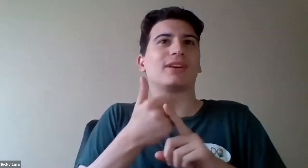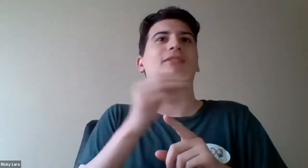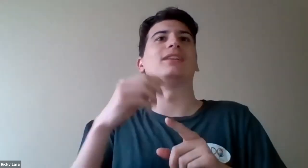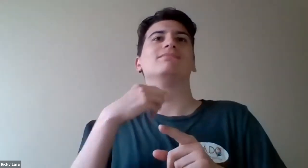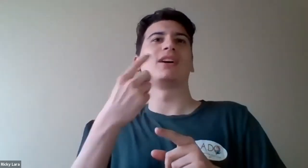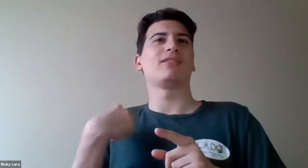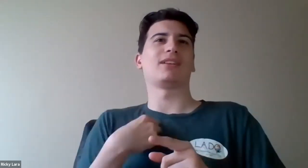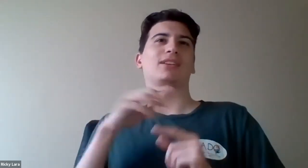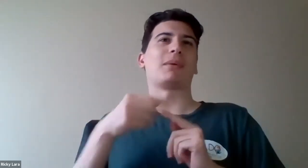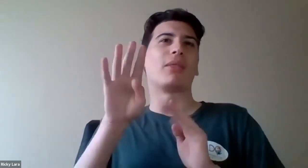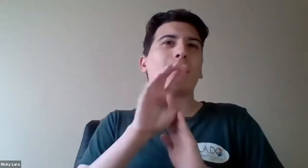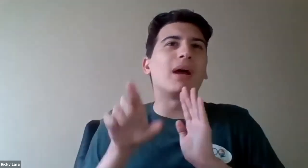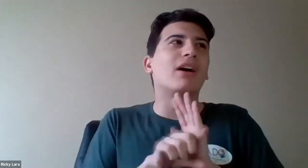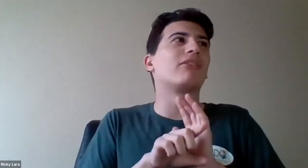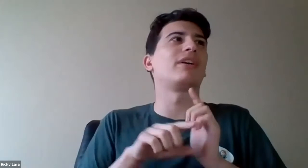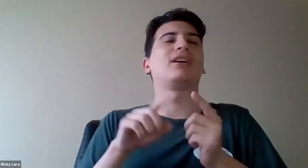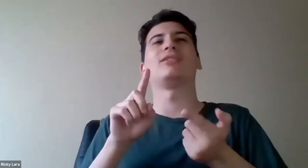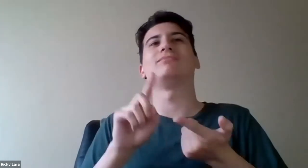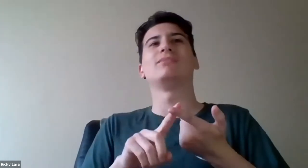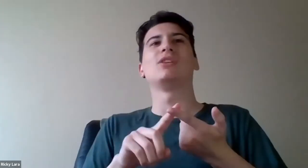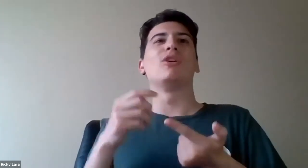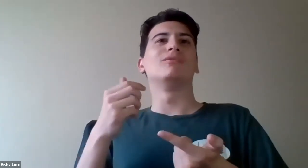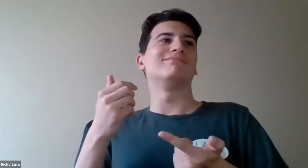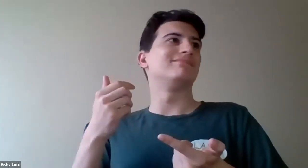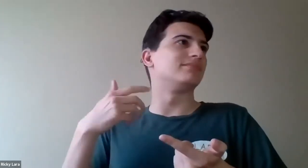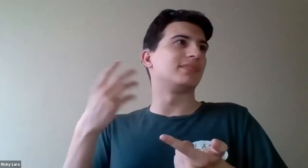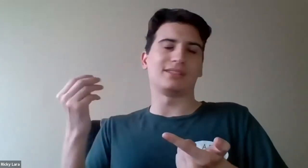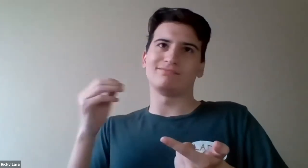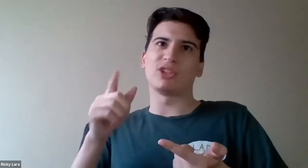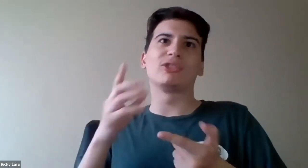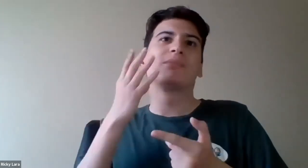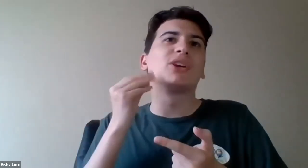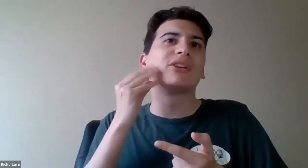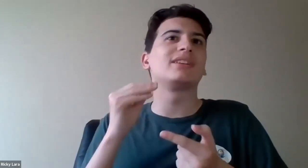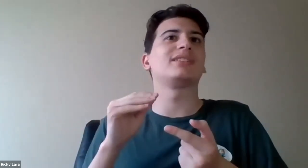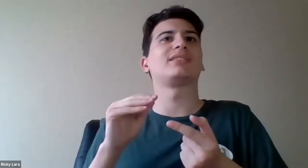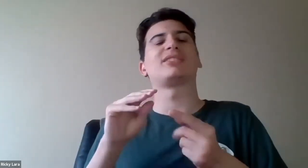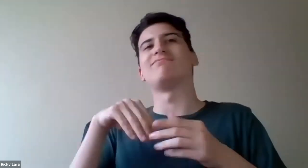And I have the panel that will, you know, just give us a little bit of their background,